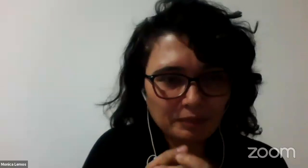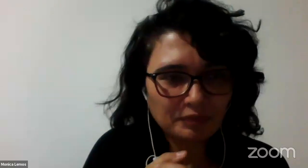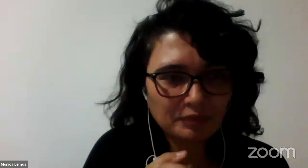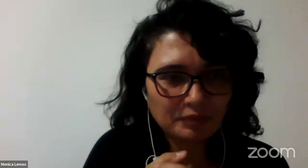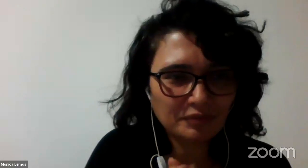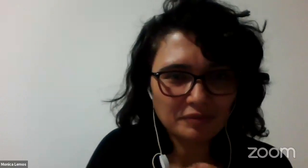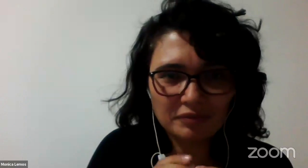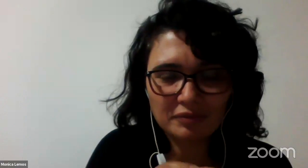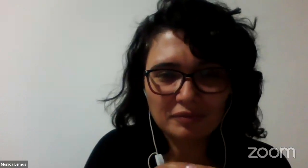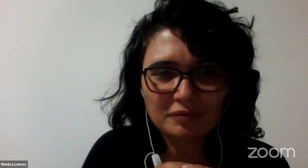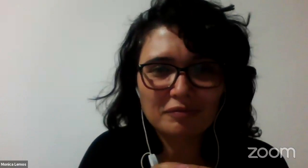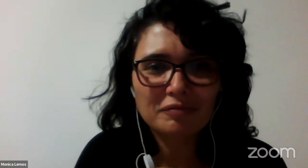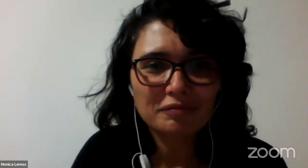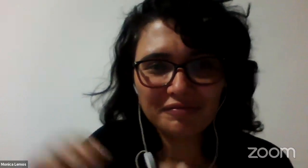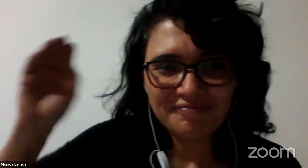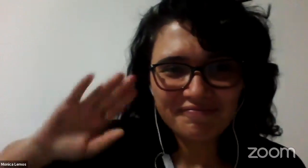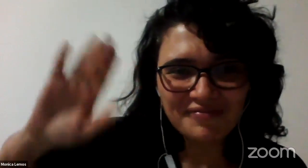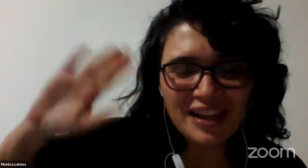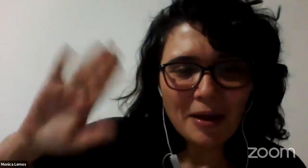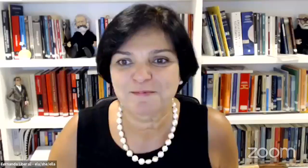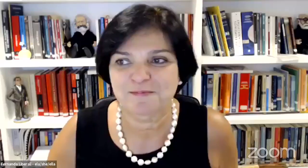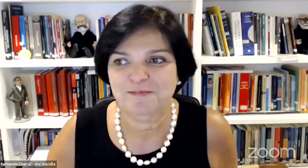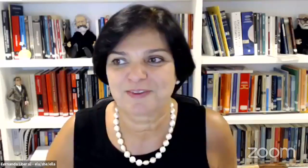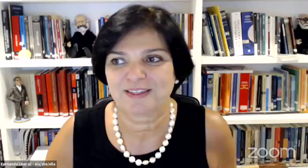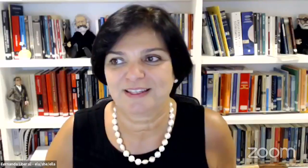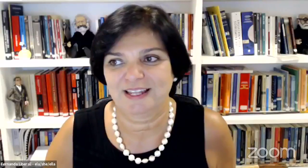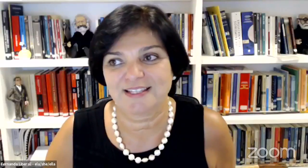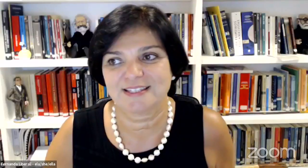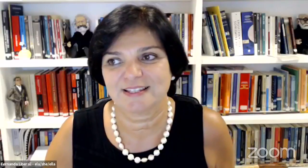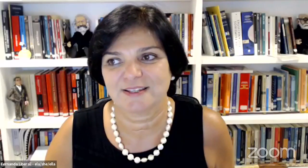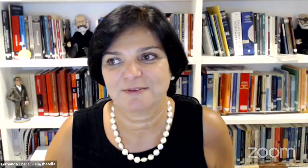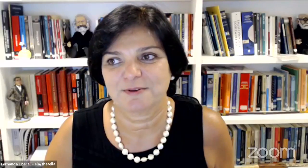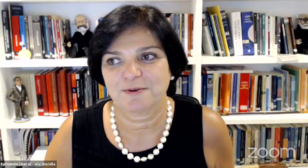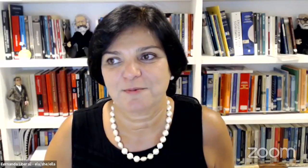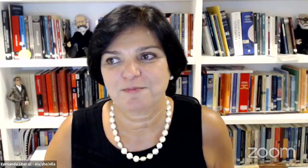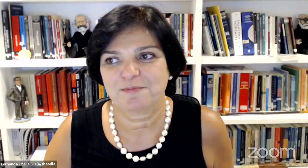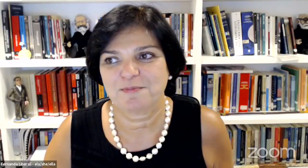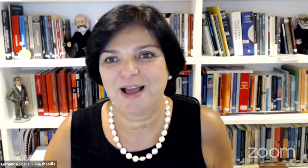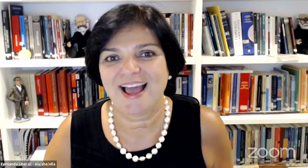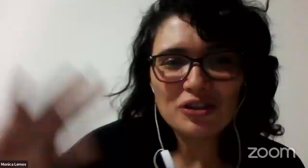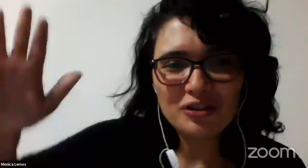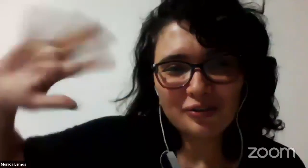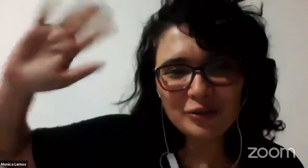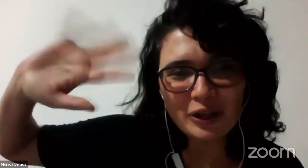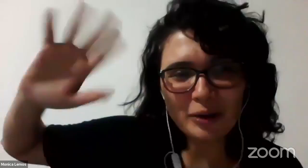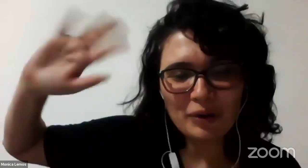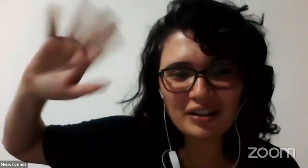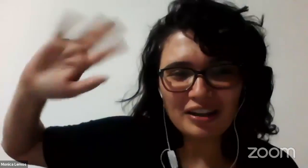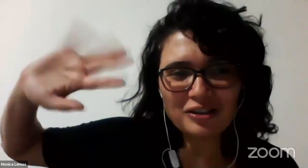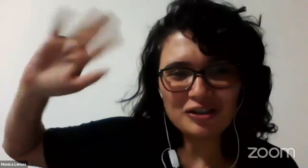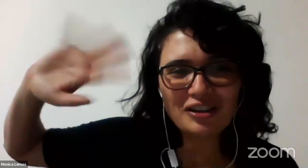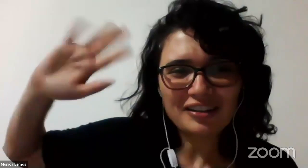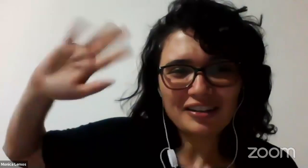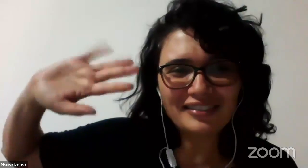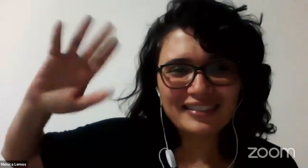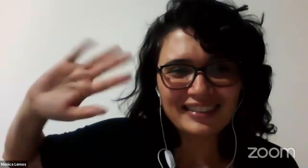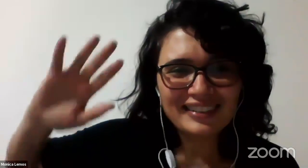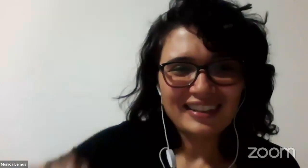can leave the internet, because. Mike computer cannot. I can cannot close it. Okay. Bye bye.